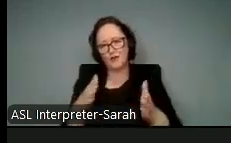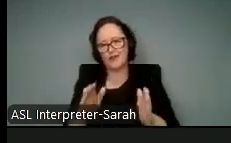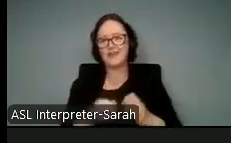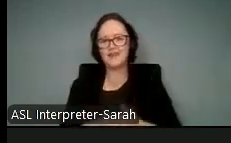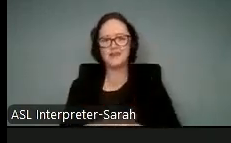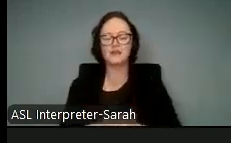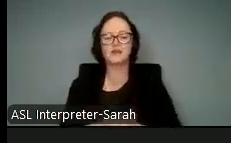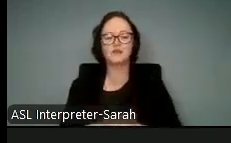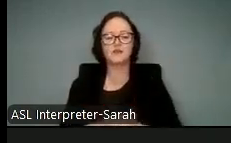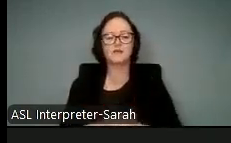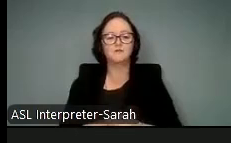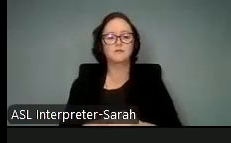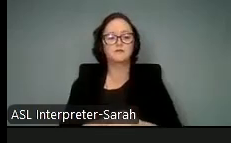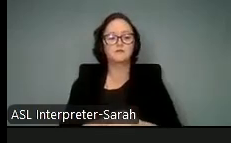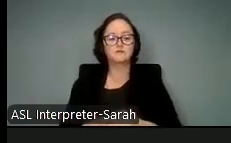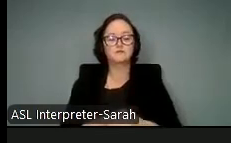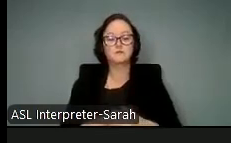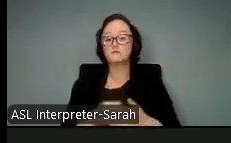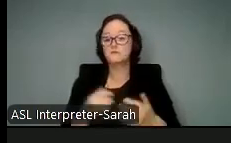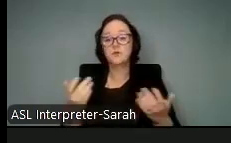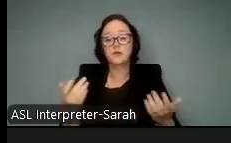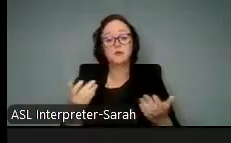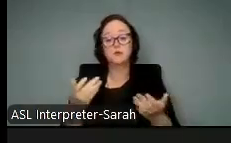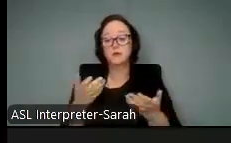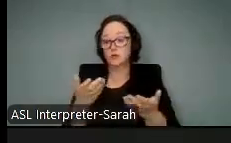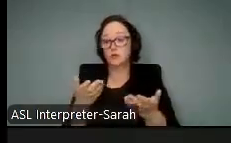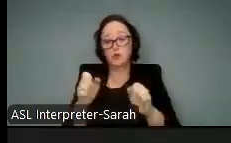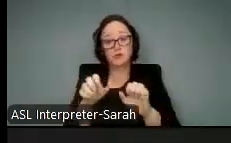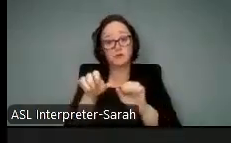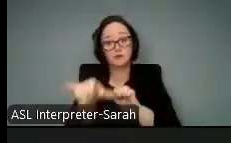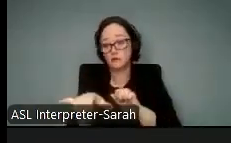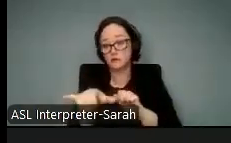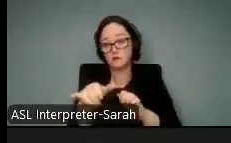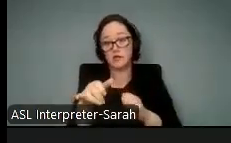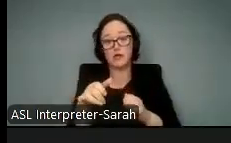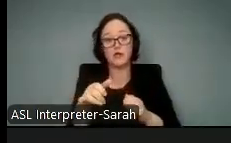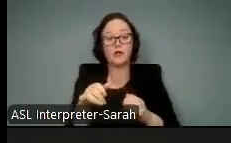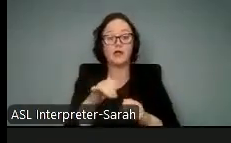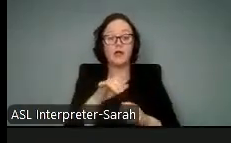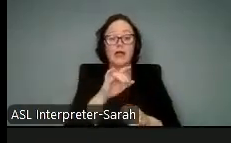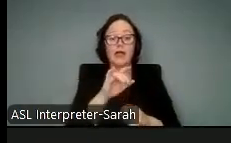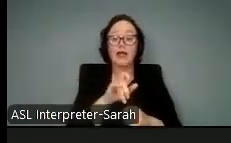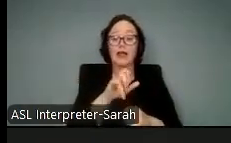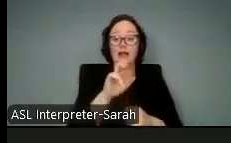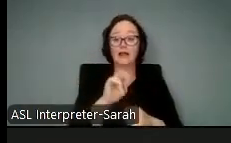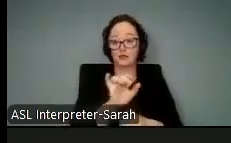Unfortunately... And Ellen is here too. Unfortunately I have another meeting, but it was great to see you all.